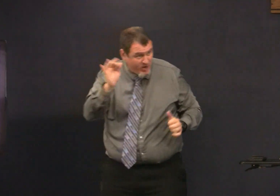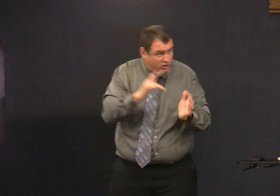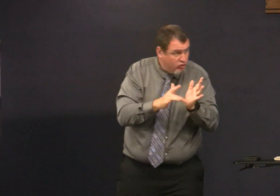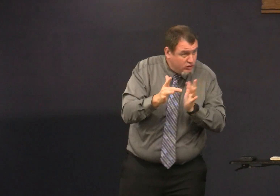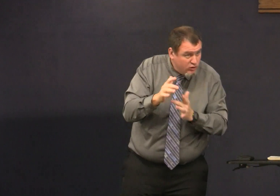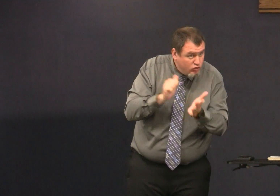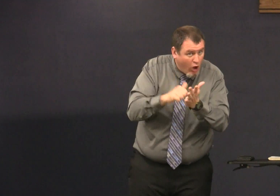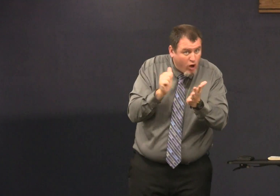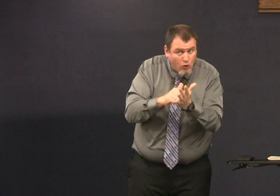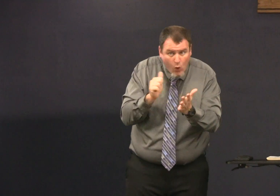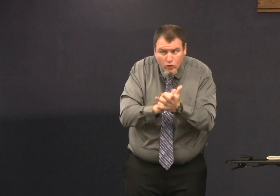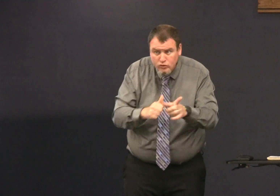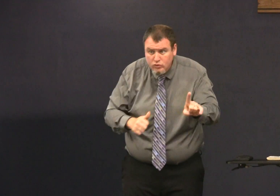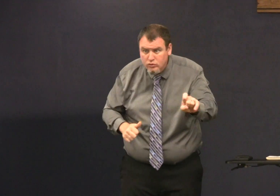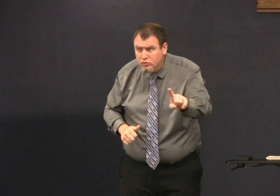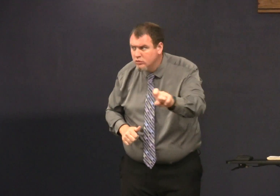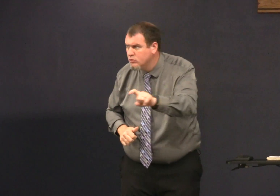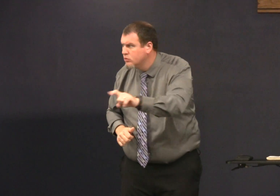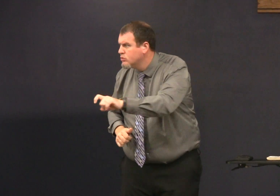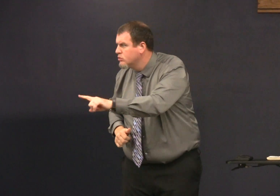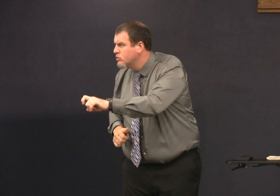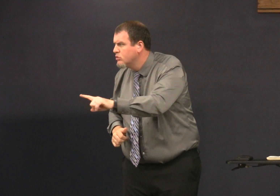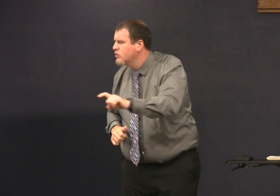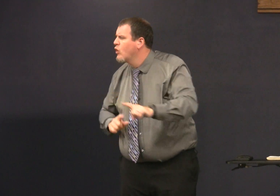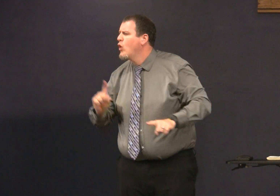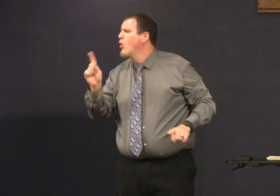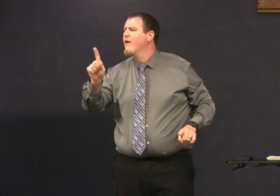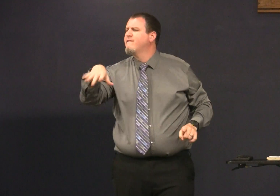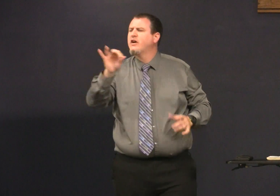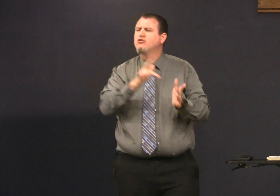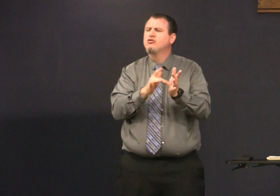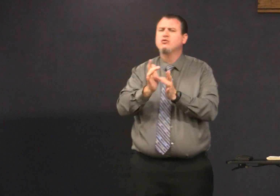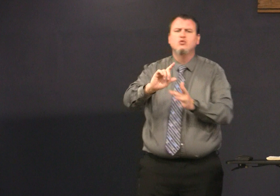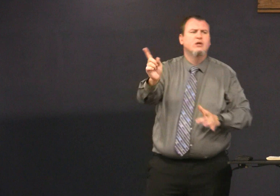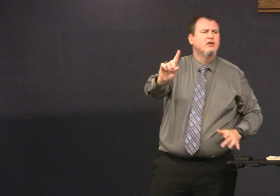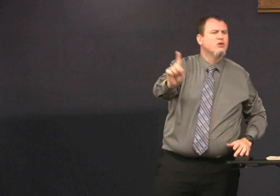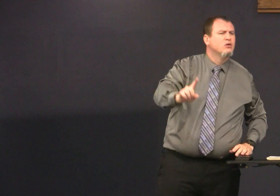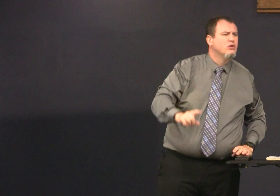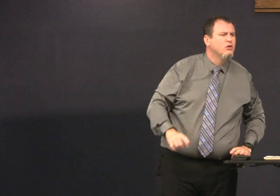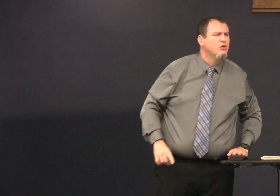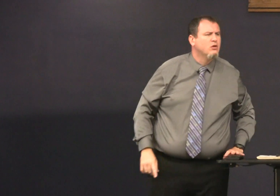and then talk about Jesus do you find Jesus as you go knocking on doors where do you find Jesus